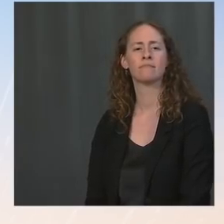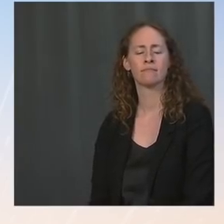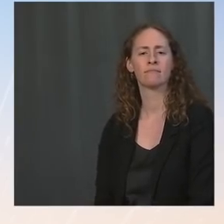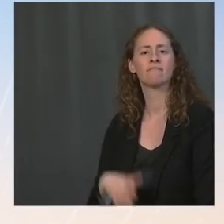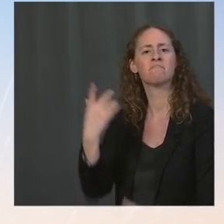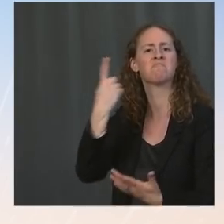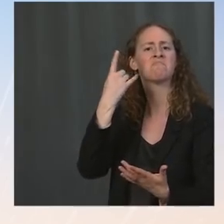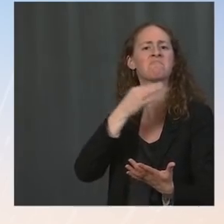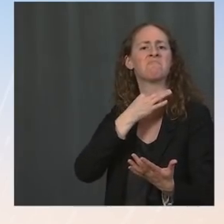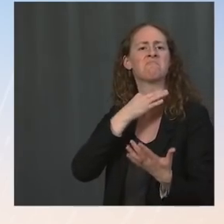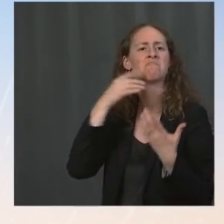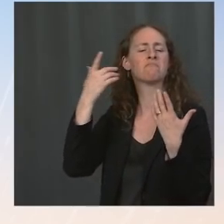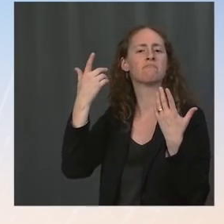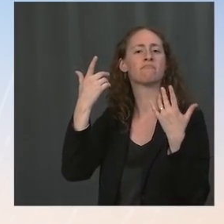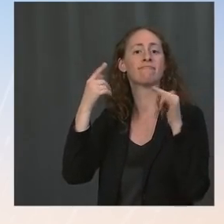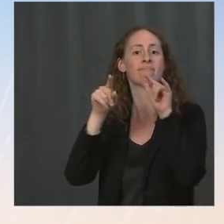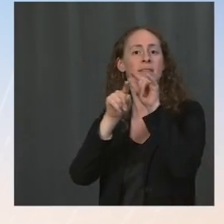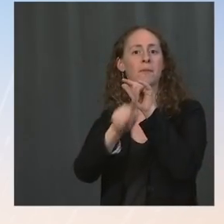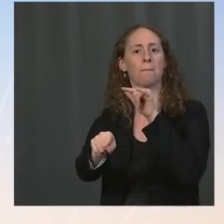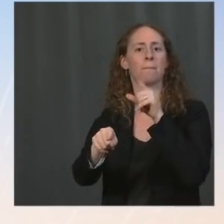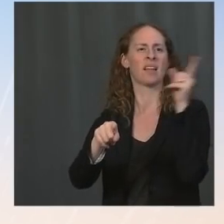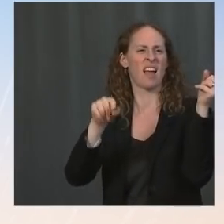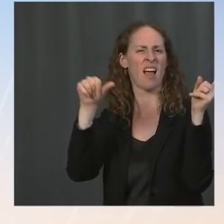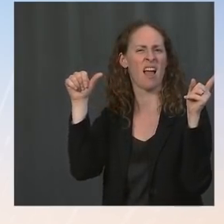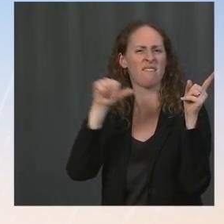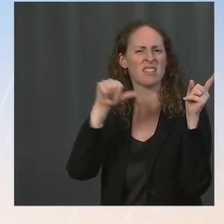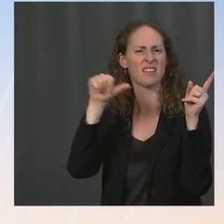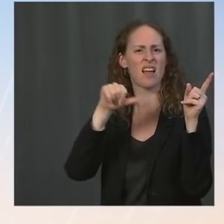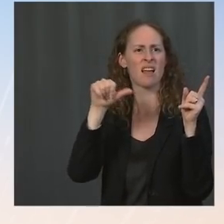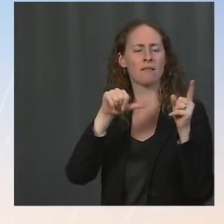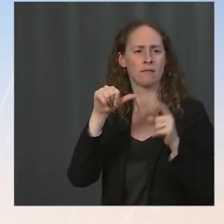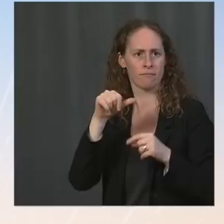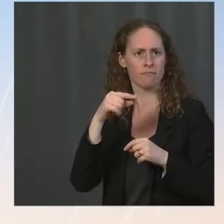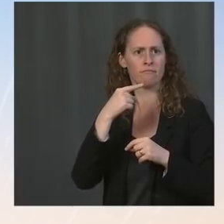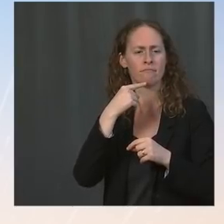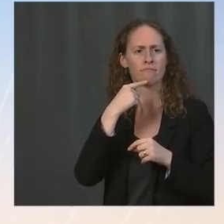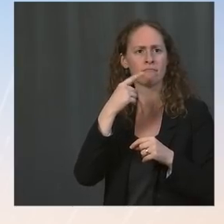according to family members in Afghanistan, to have killed 7 children, as part of 10 people.